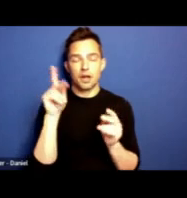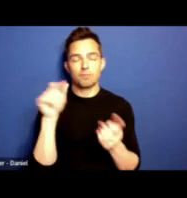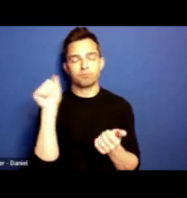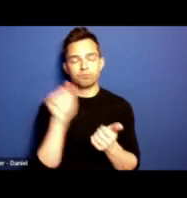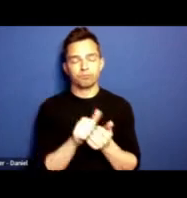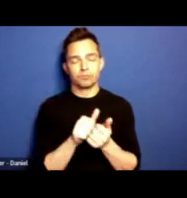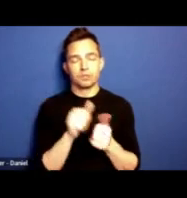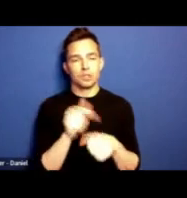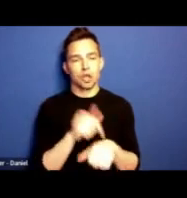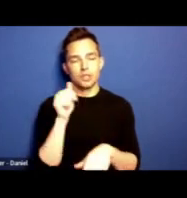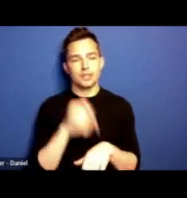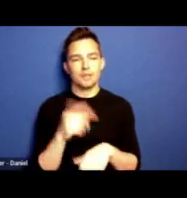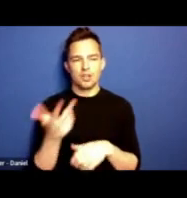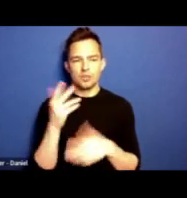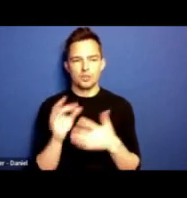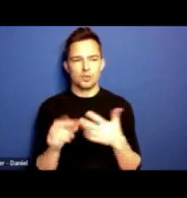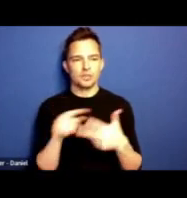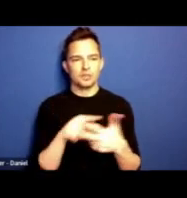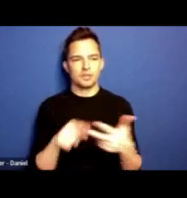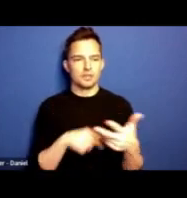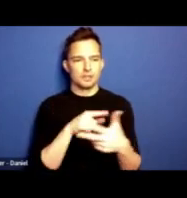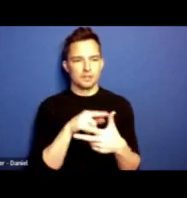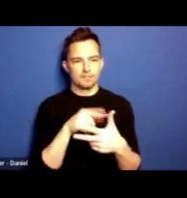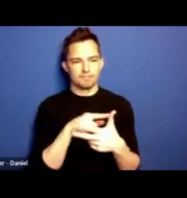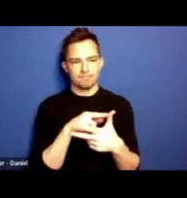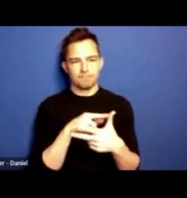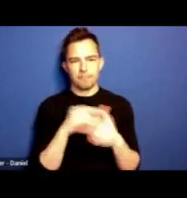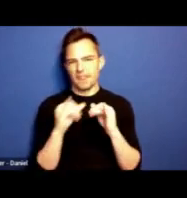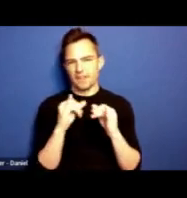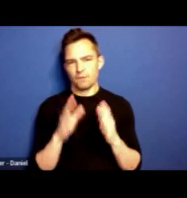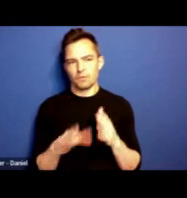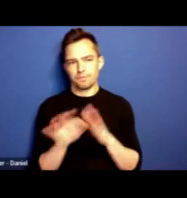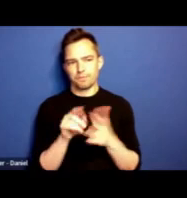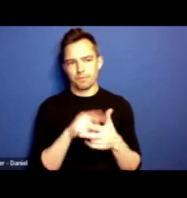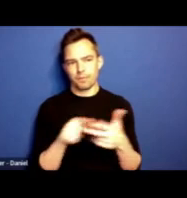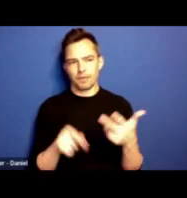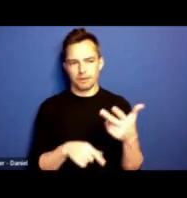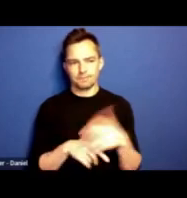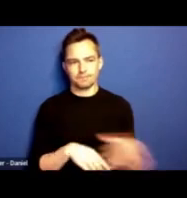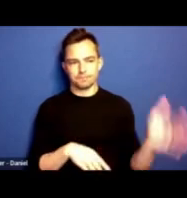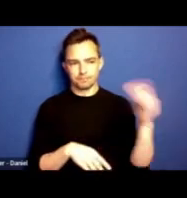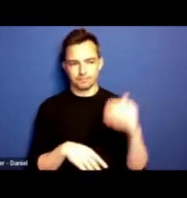are three choices there that are selected by the interviewer. And next. And finally, the third